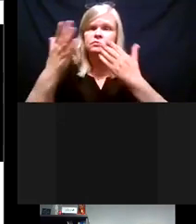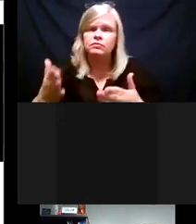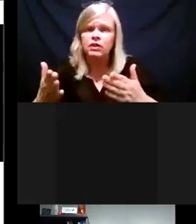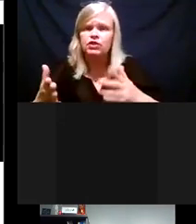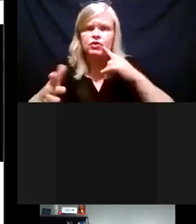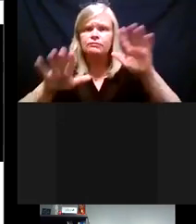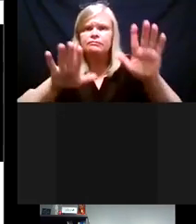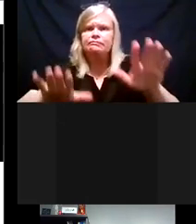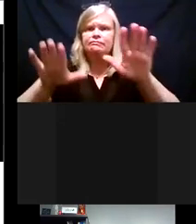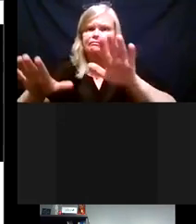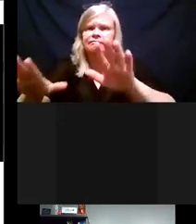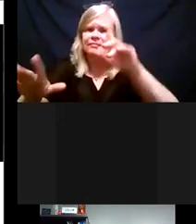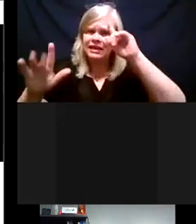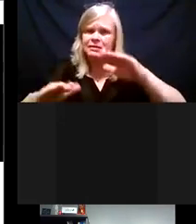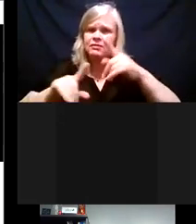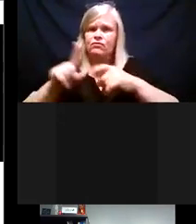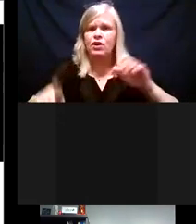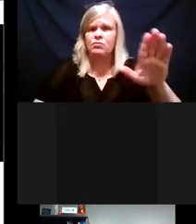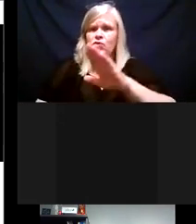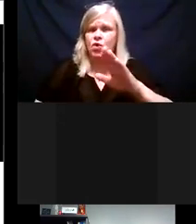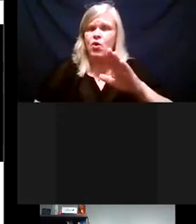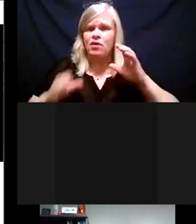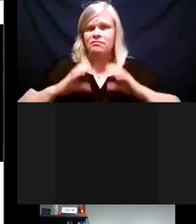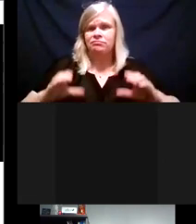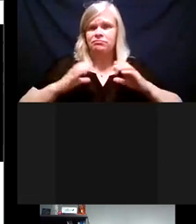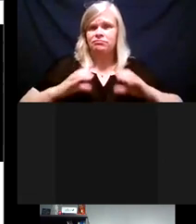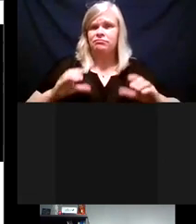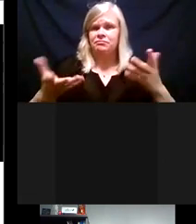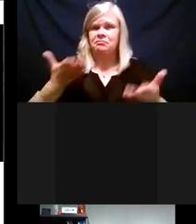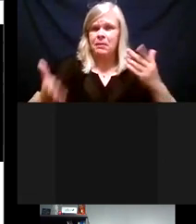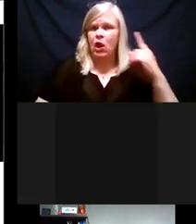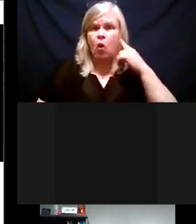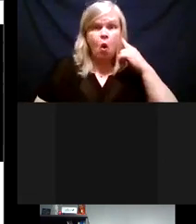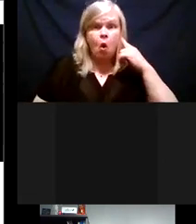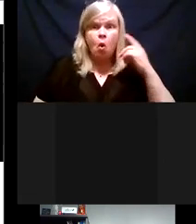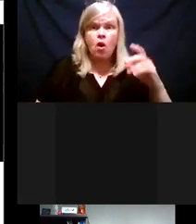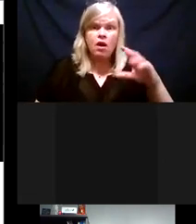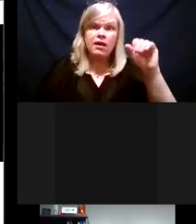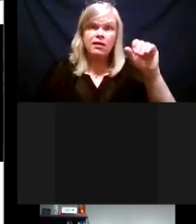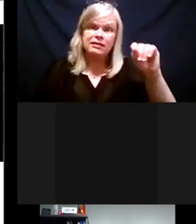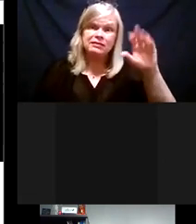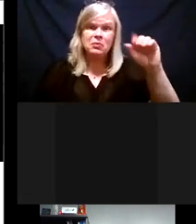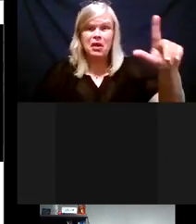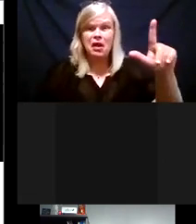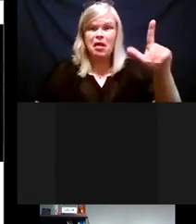SOME OF YOUR CLIENTS BECAUSE THEY MAY HAVE HEARD, OH, THE STATUTE OF LIMITATIONS HAS BEEN REMOVED AND THEY ARE THINKING